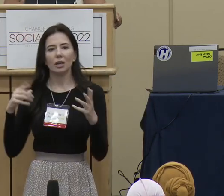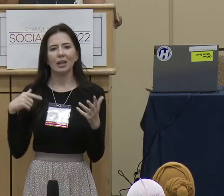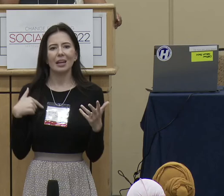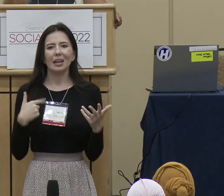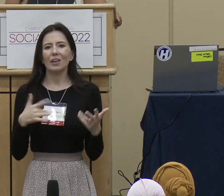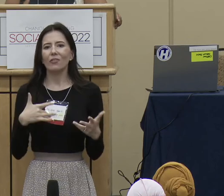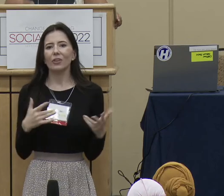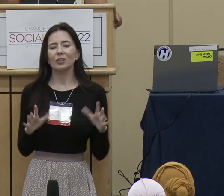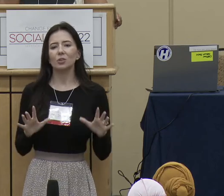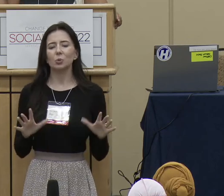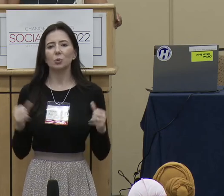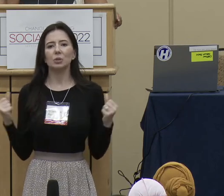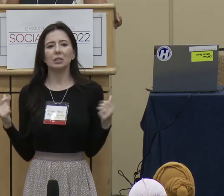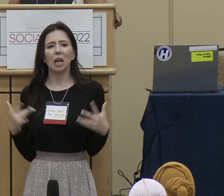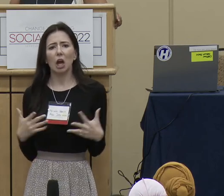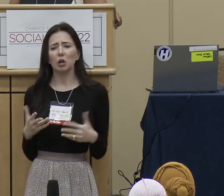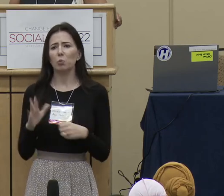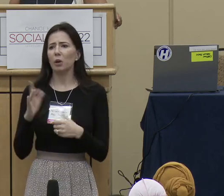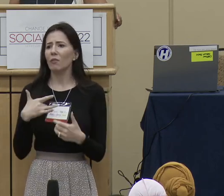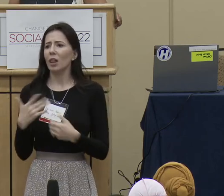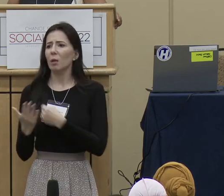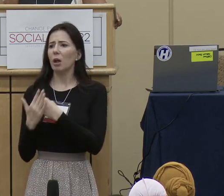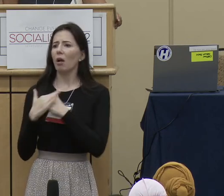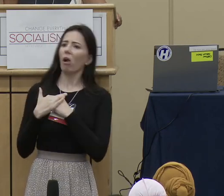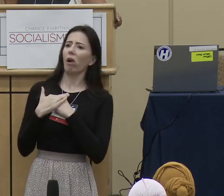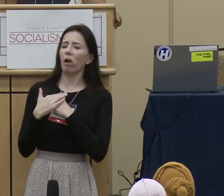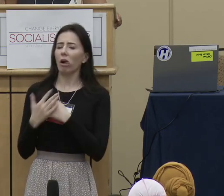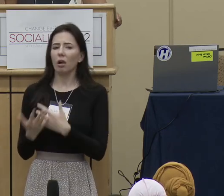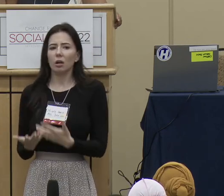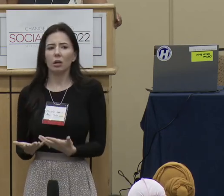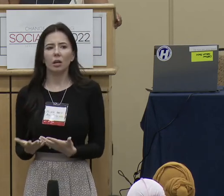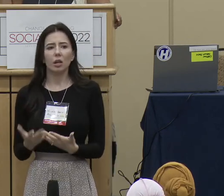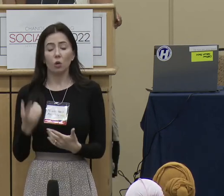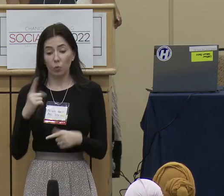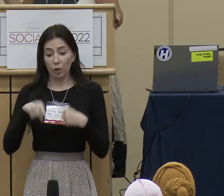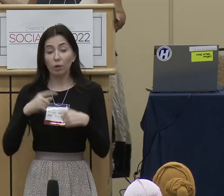feel so much like we are under assault. Every day, you know,